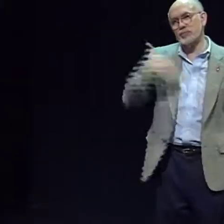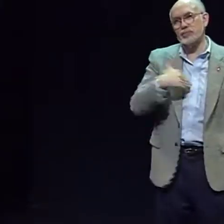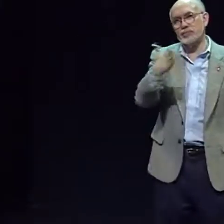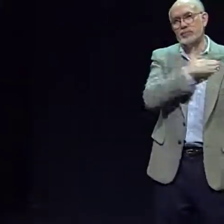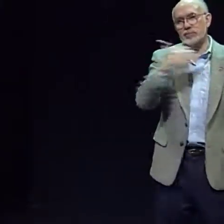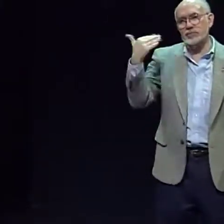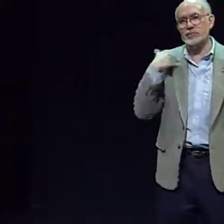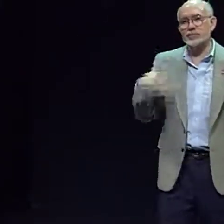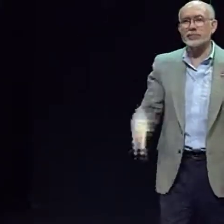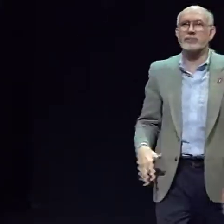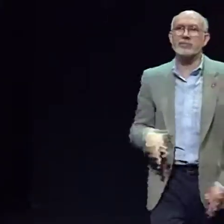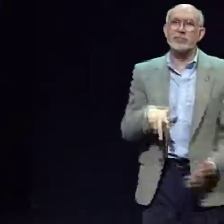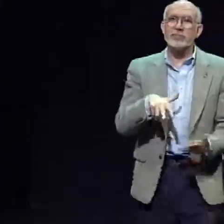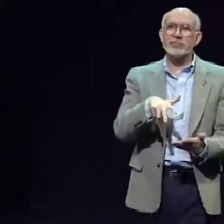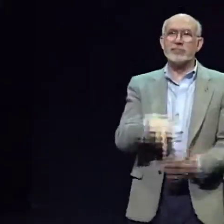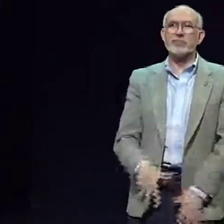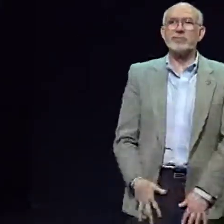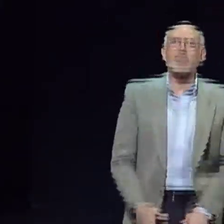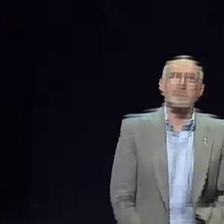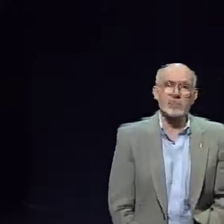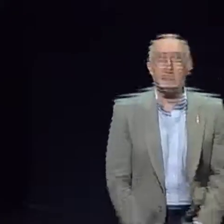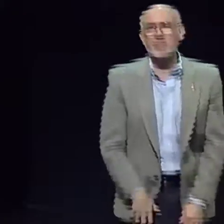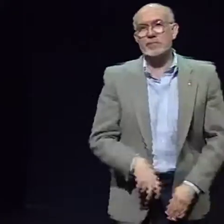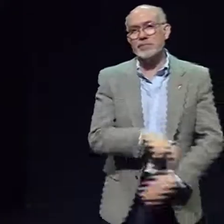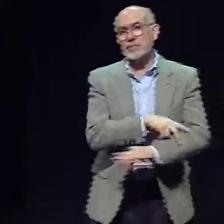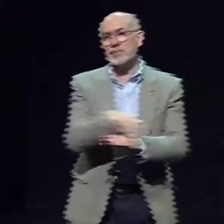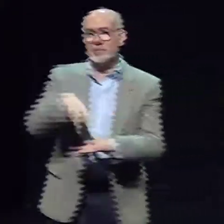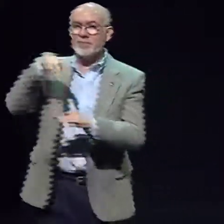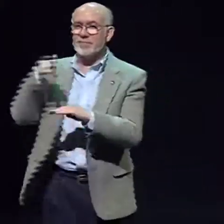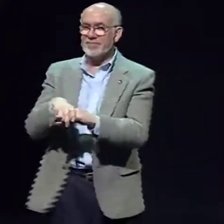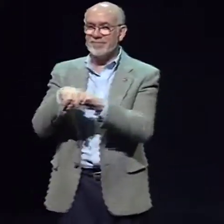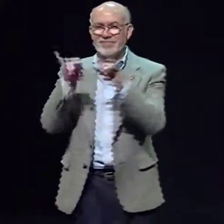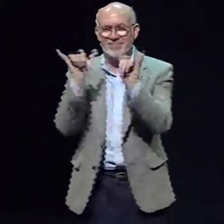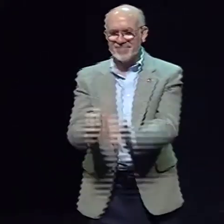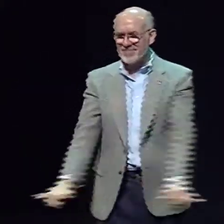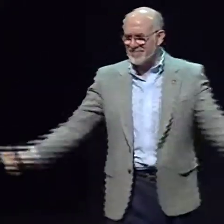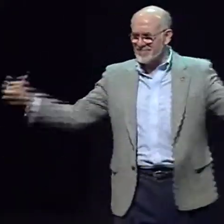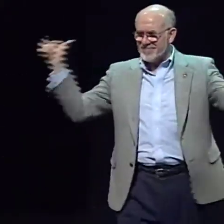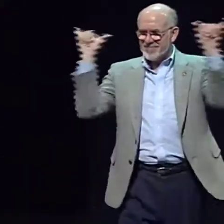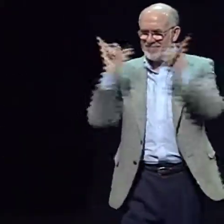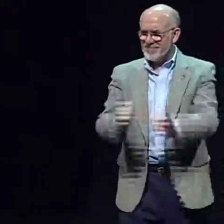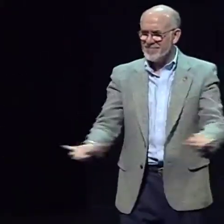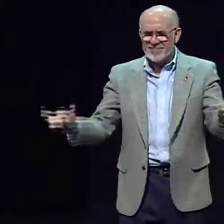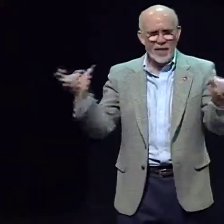AND, YOU KNOW, I WOULD HAVE TO DO THE SIGN OF THE CROSS WITH THE HOLY WATER, GENUFLECT, TAKE MY SEAT IN THE PEWS.